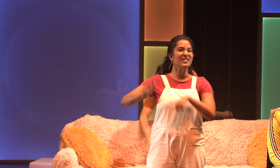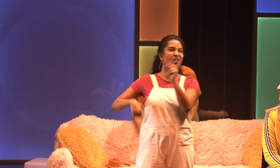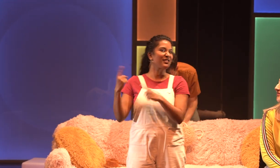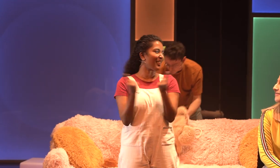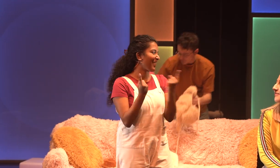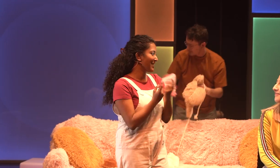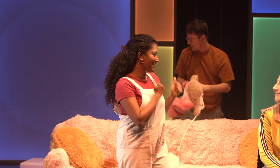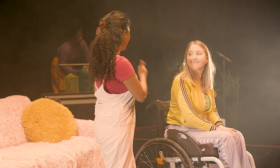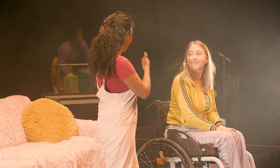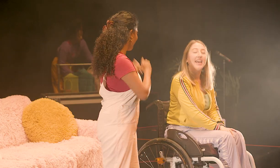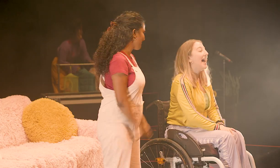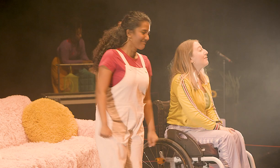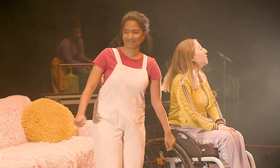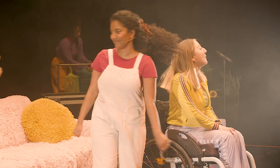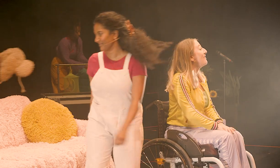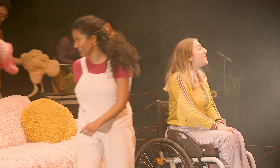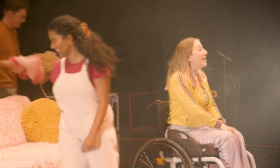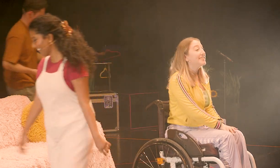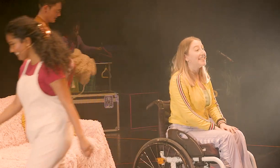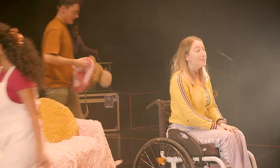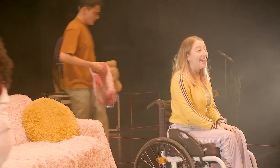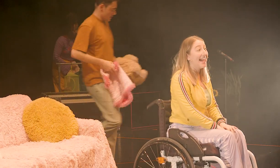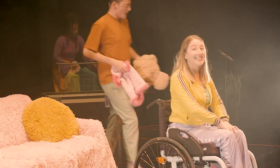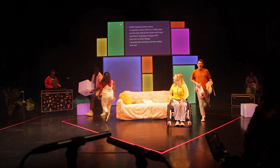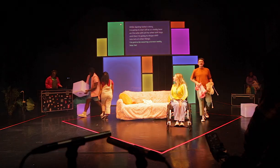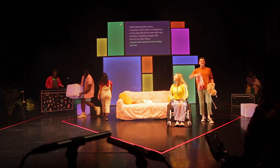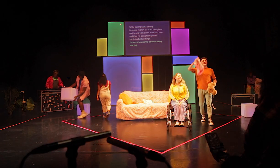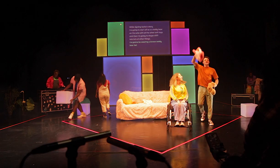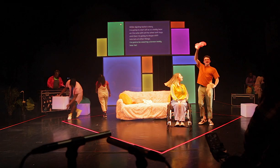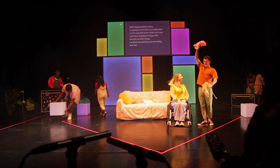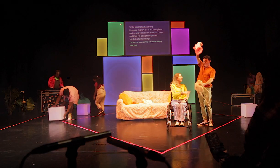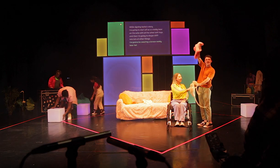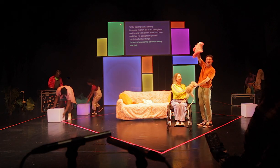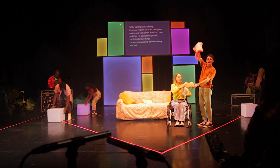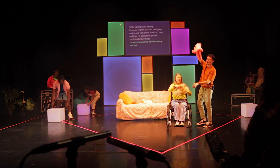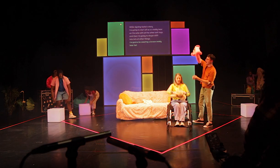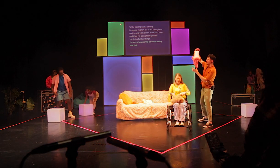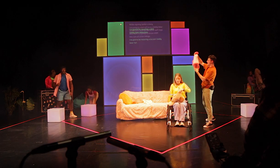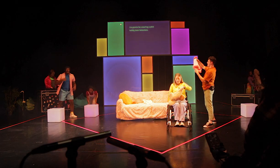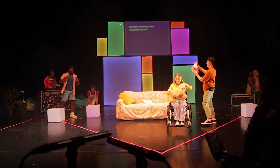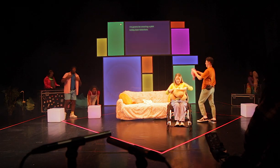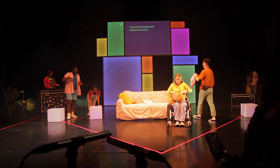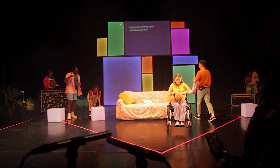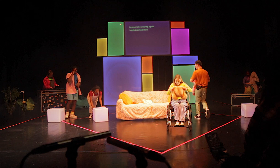MAISY - I'm going to be wearing a brown teddy bear hat. BILLY - I'm going to be wearing this pink teddy balaclava.